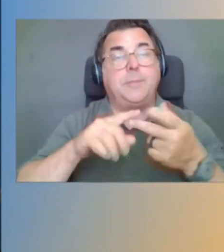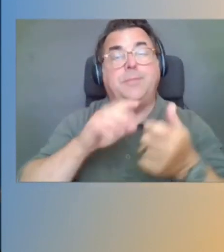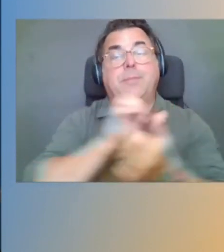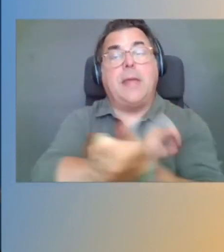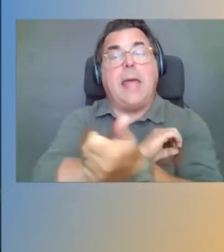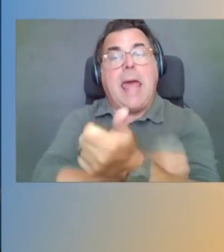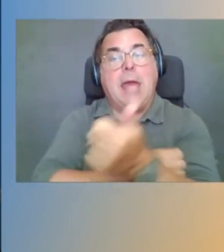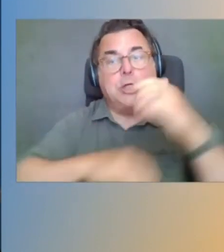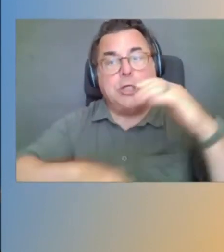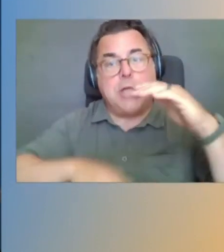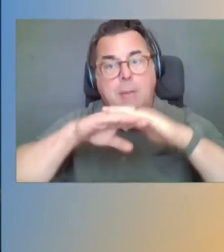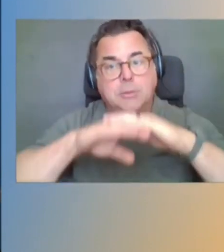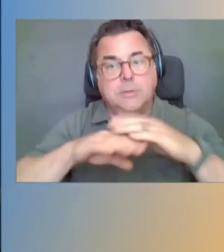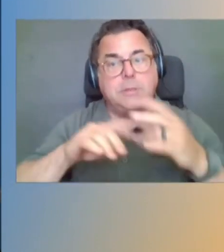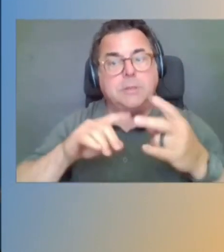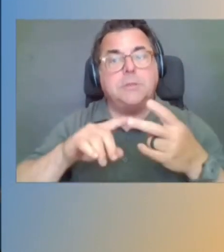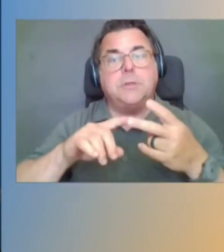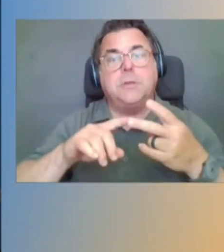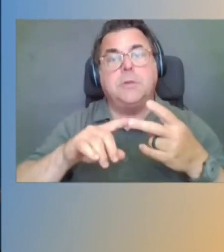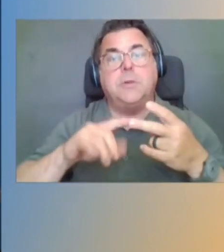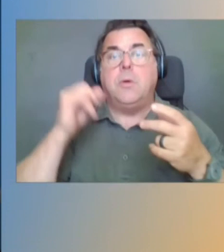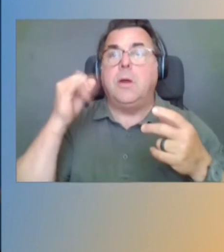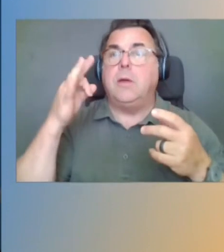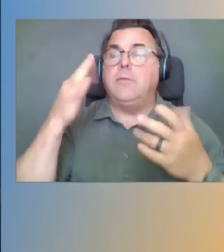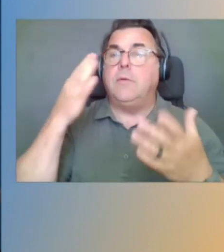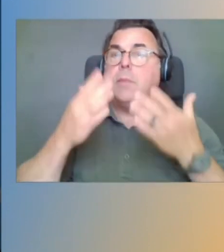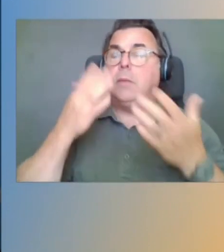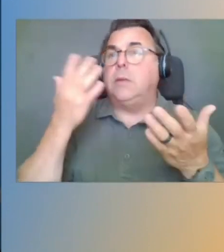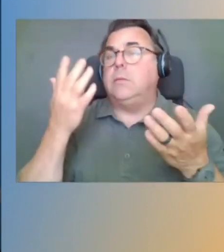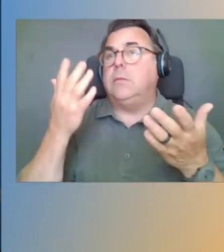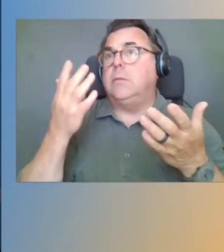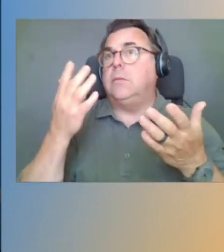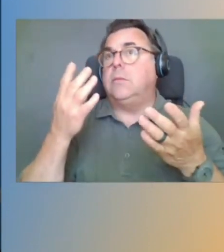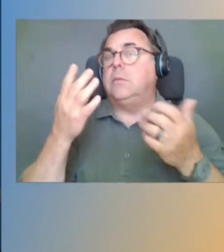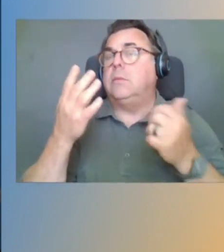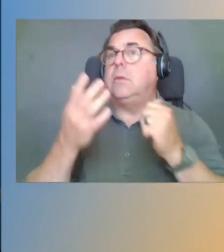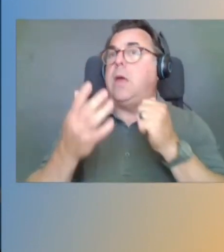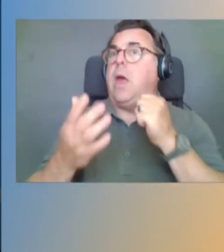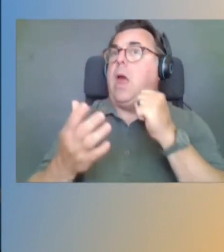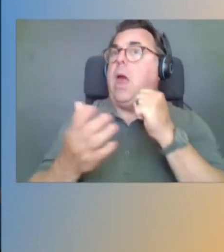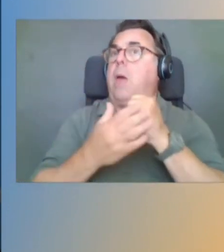or whether it is just creating a customer's Carbon Footprint Framework.